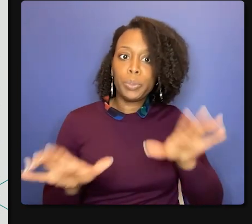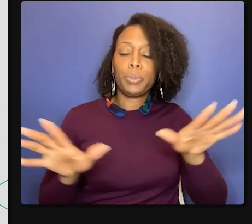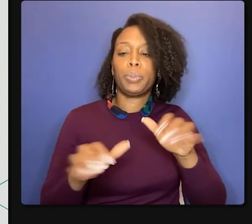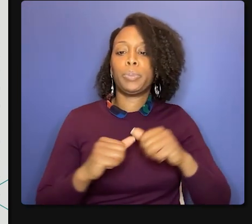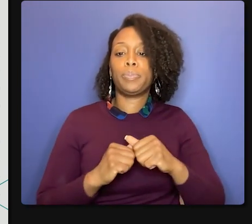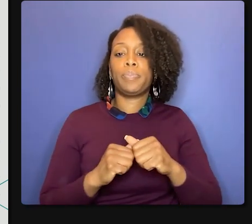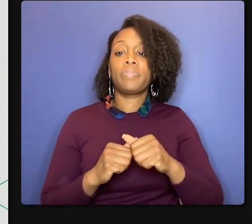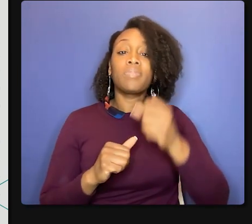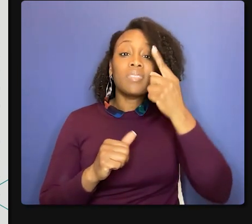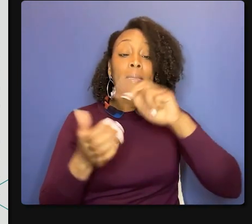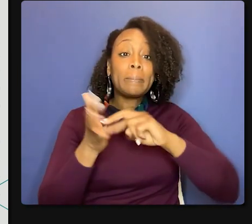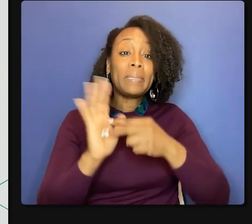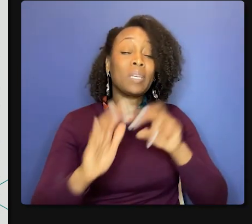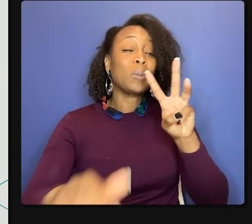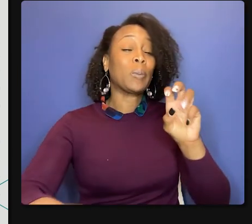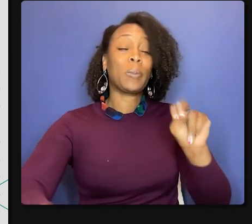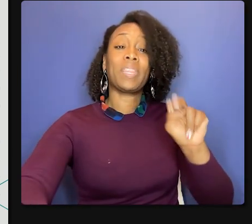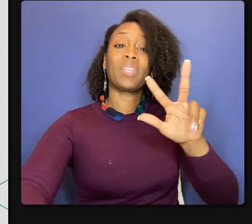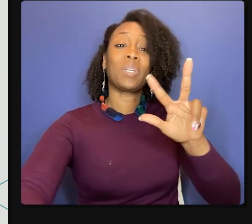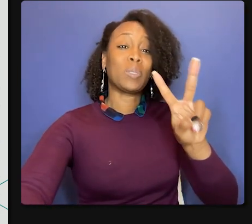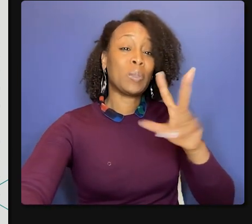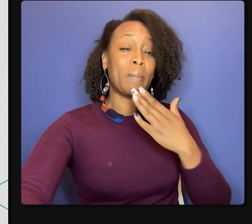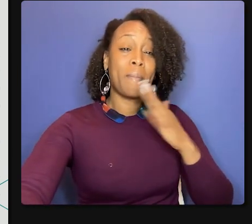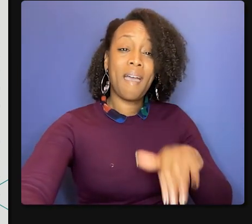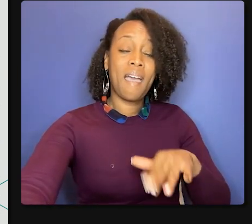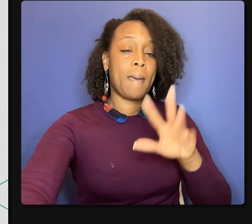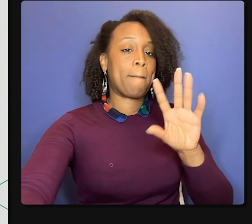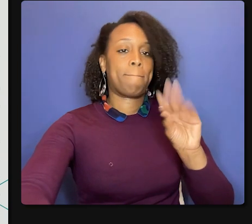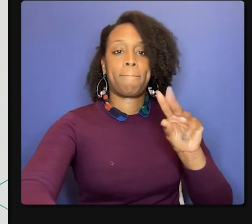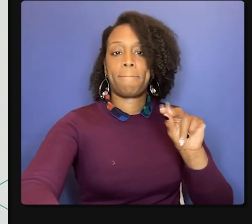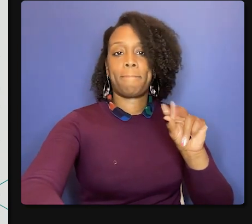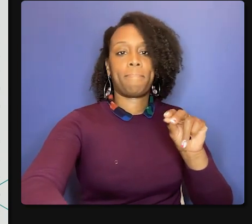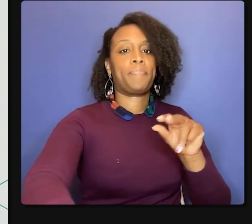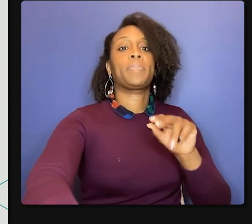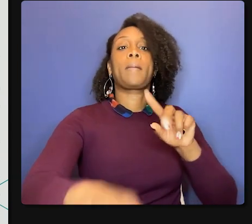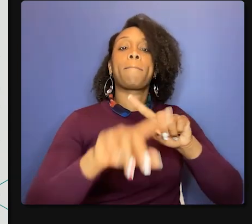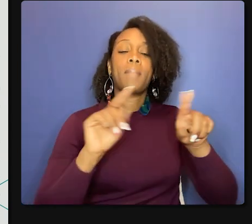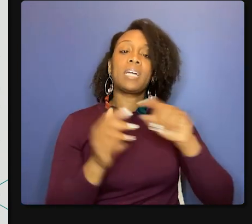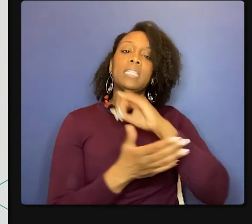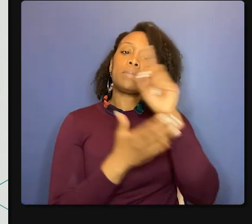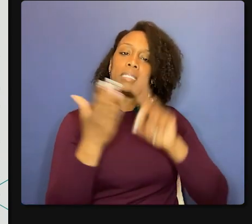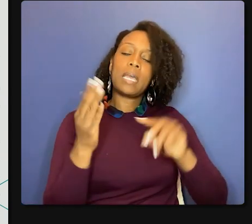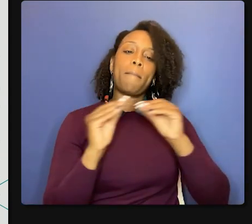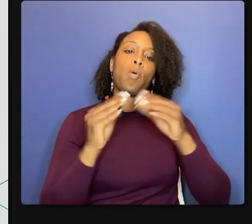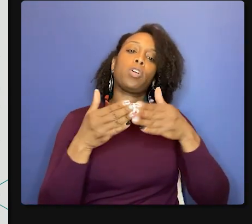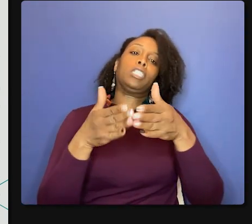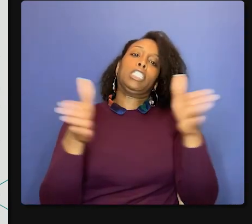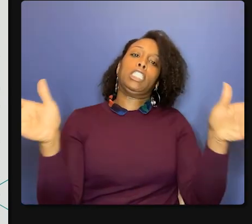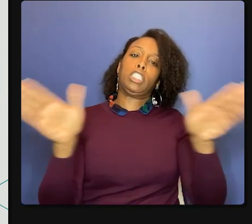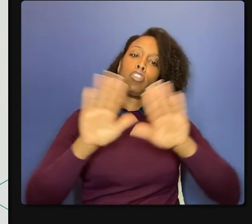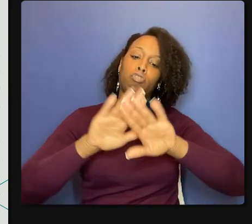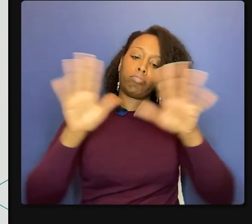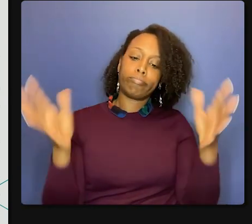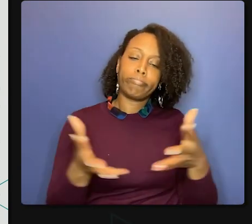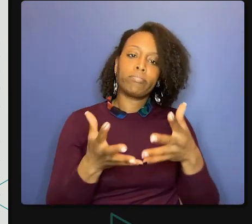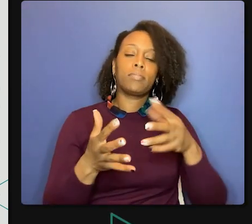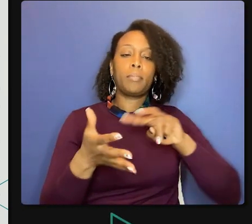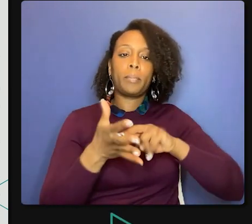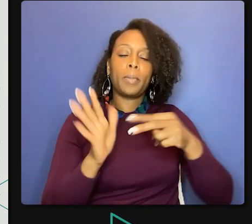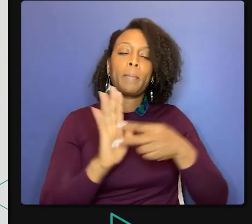[chuckling] Now, I'm not saying that the Win32 APIs are bad, I just mean that they were designed to be a more general purpose file IO API.